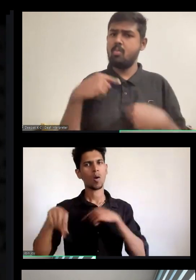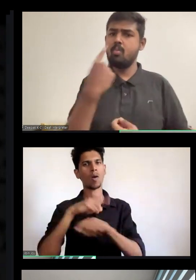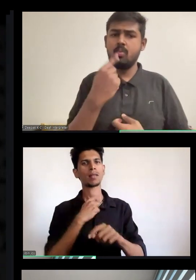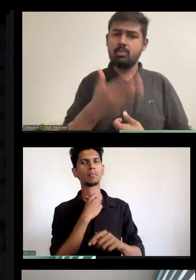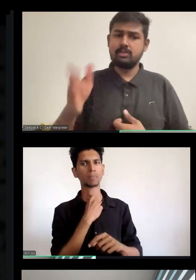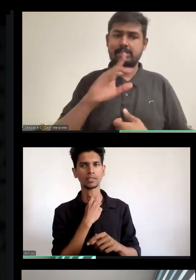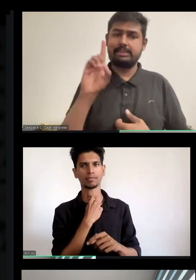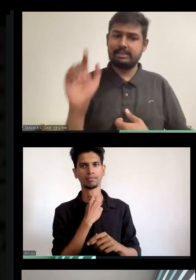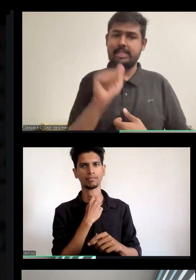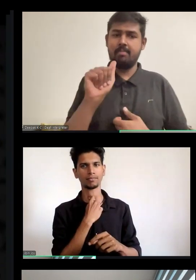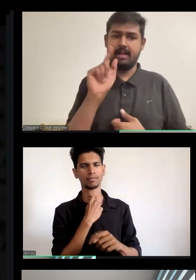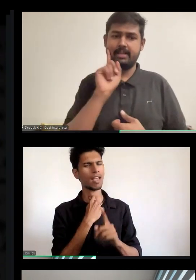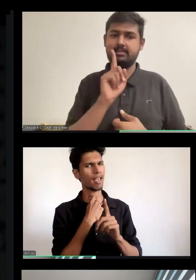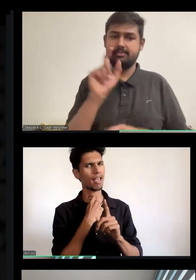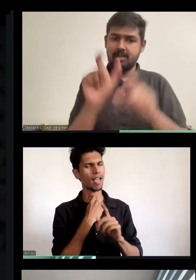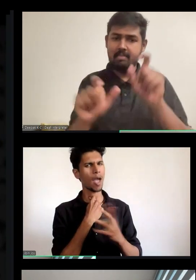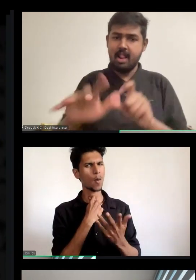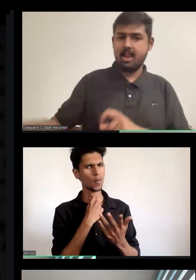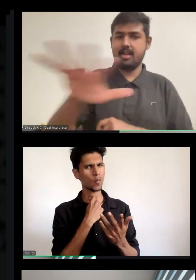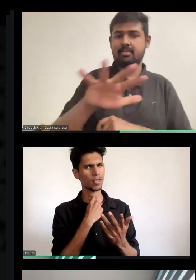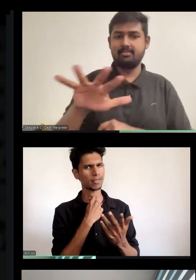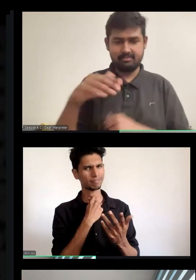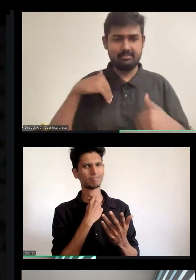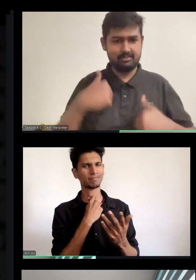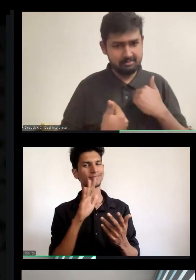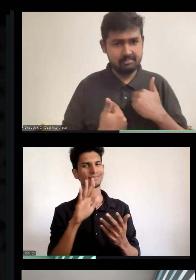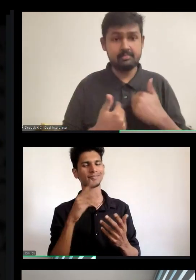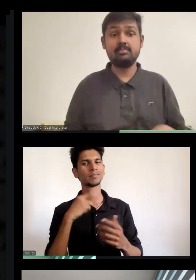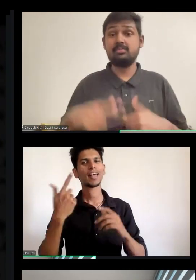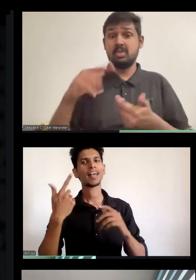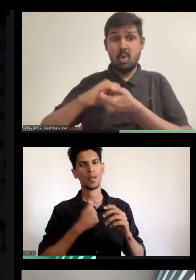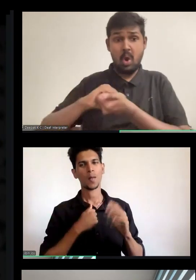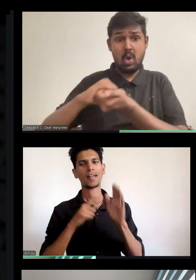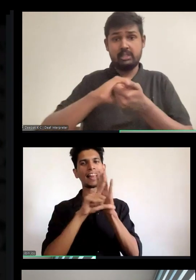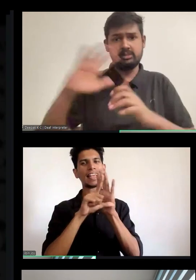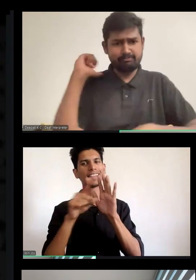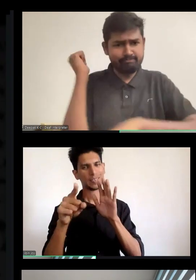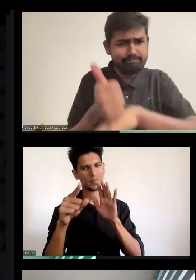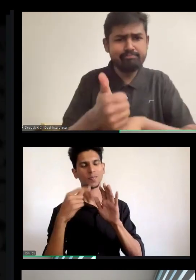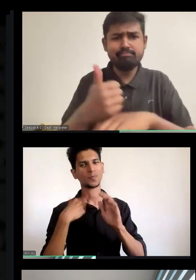I invite you to connect with me on LinkedIn. There's a QR code on the screen.